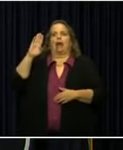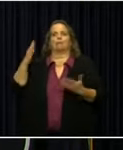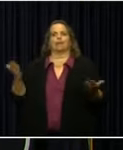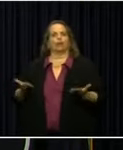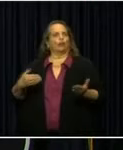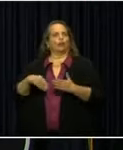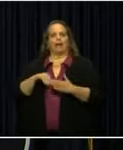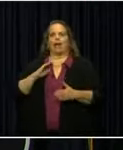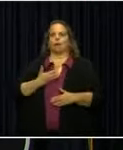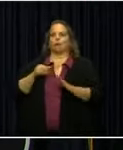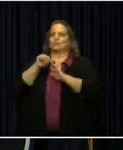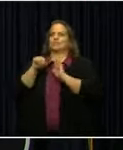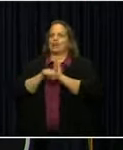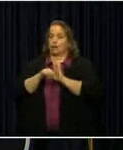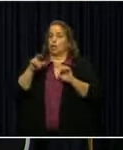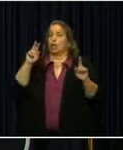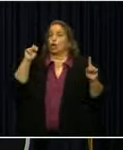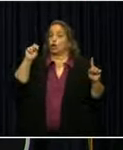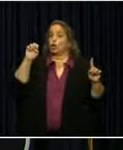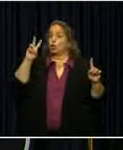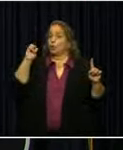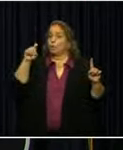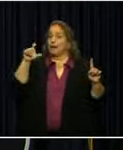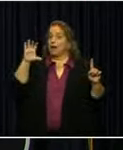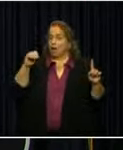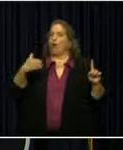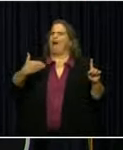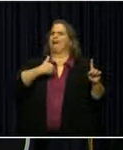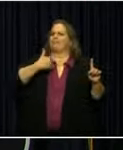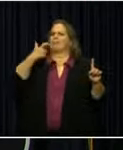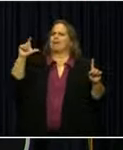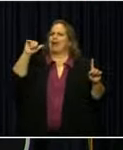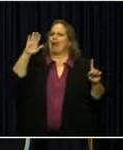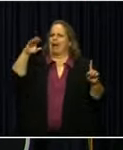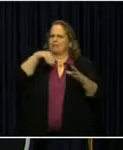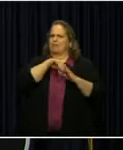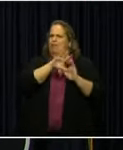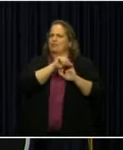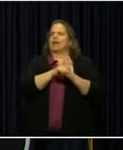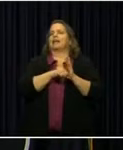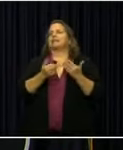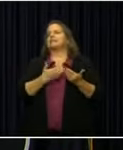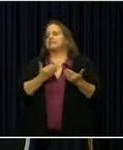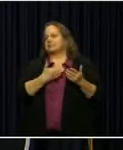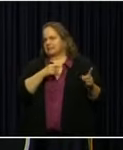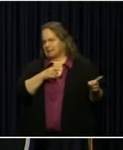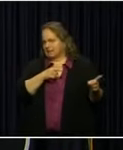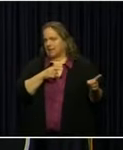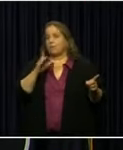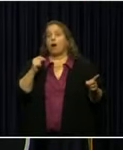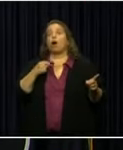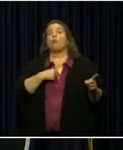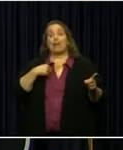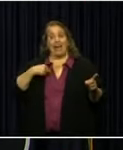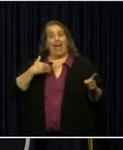WE JUST RECEIVED A NUMBER OF N95 MASKS FROM FEMA. IT'S NOT IN THE 100,000.